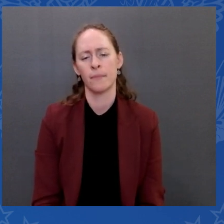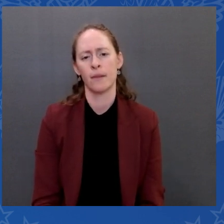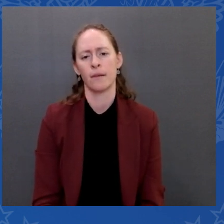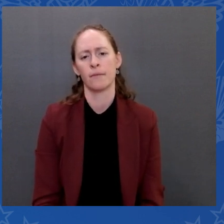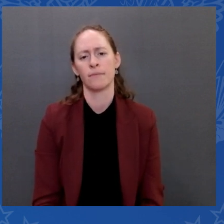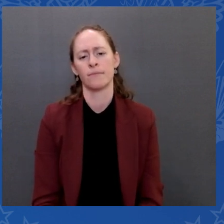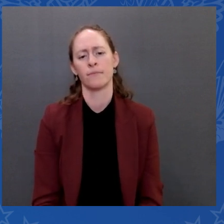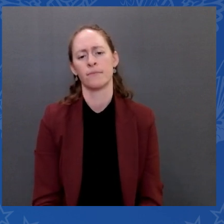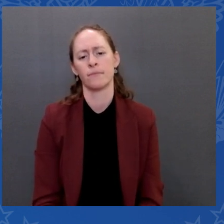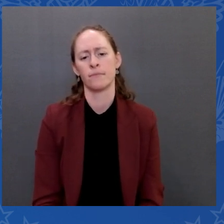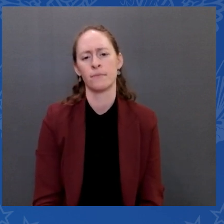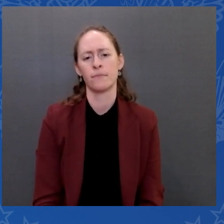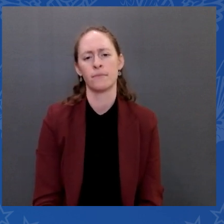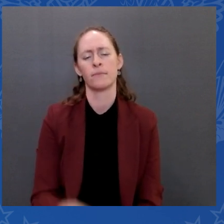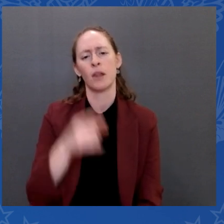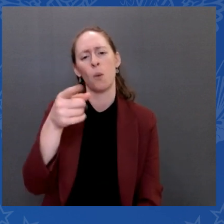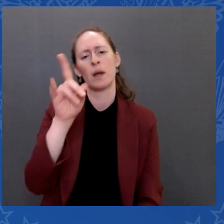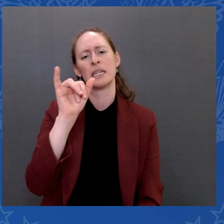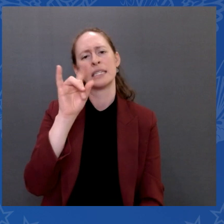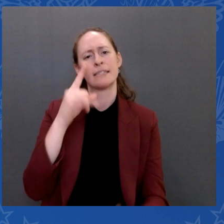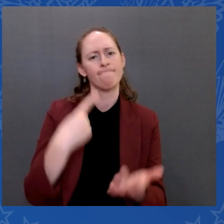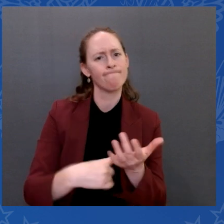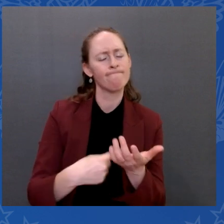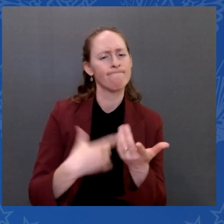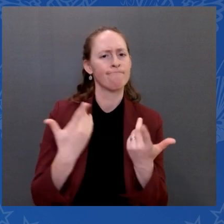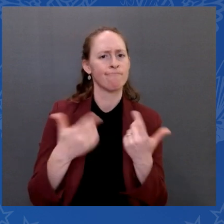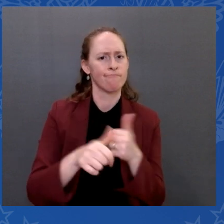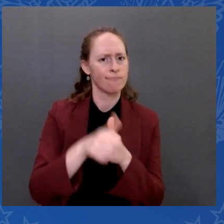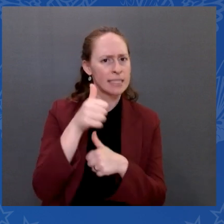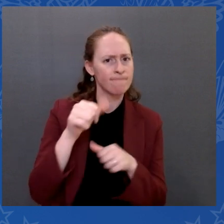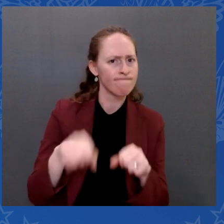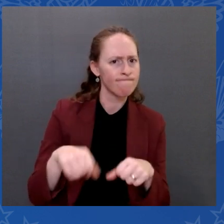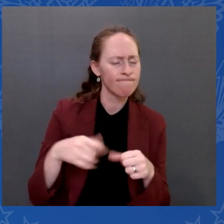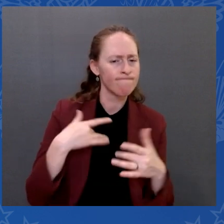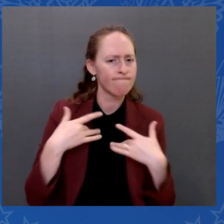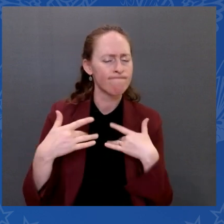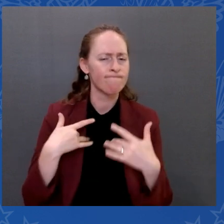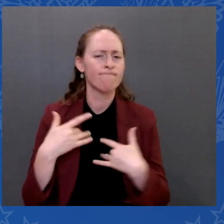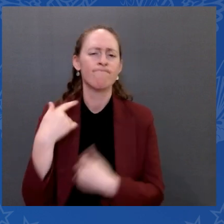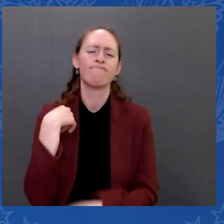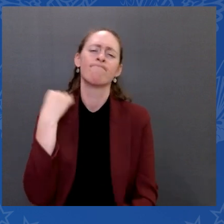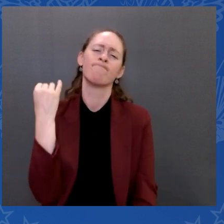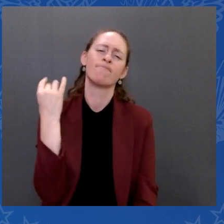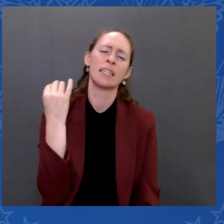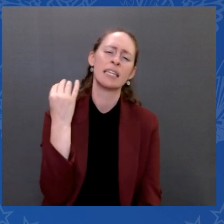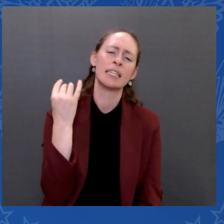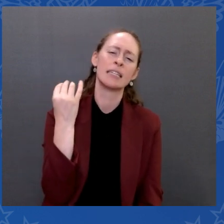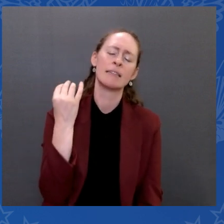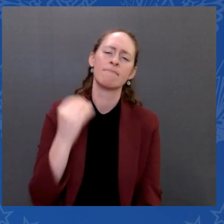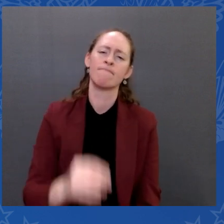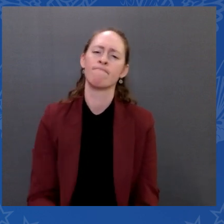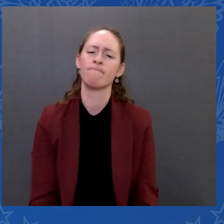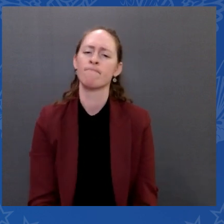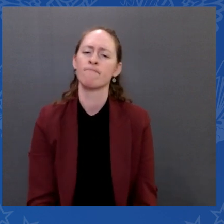What -- from your perspective, what is maybe -- are you able to prioritize what risks